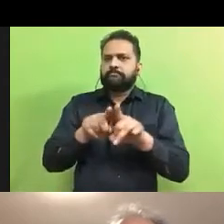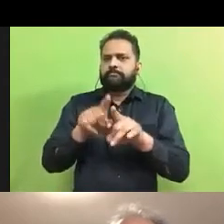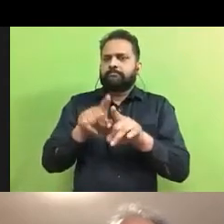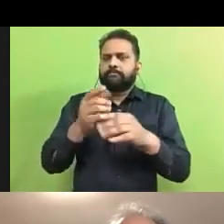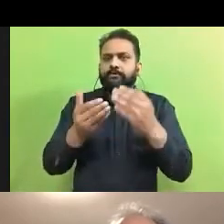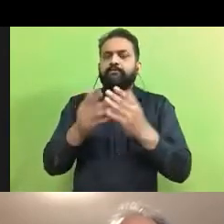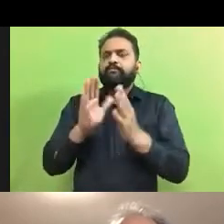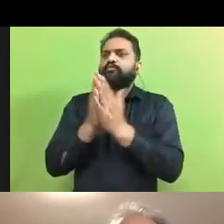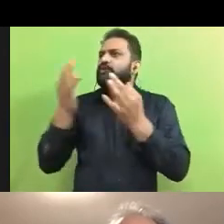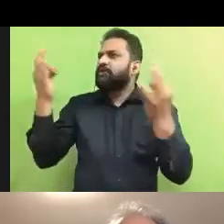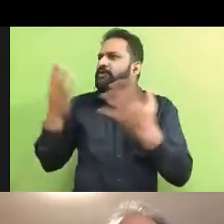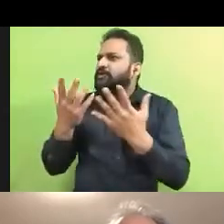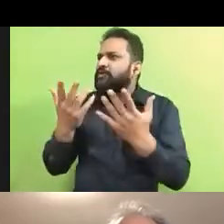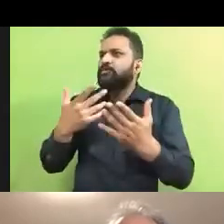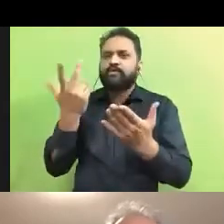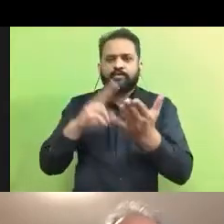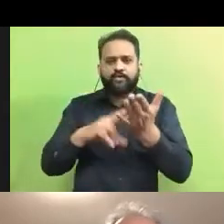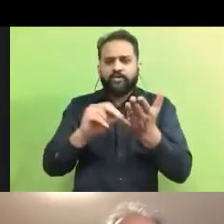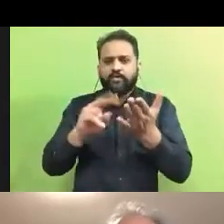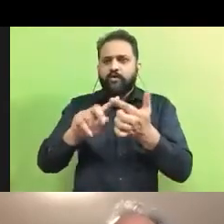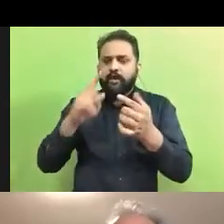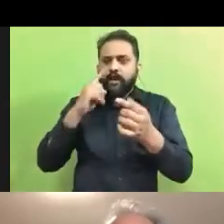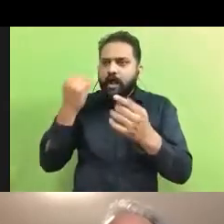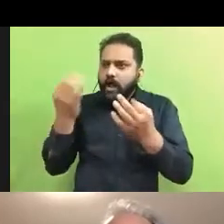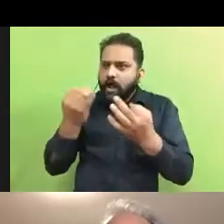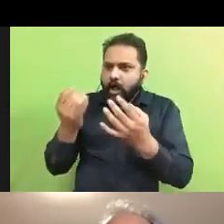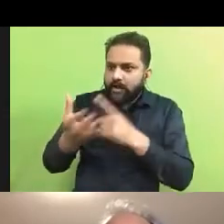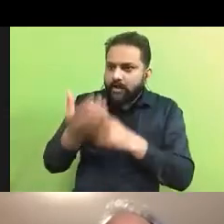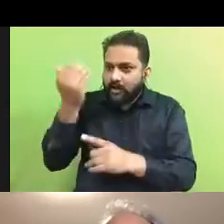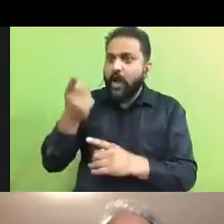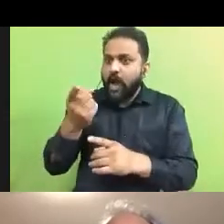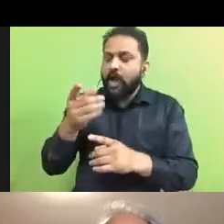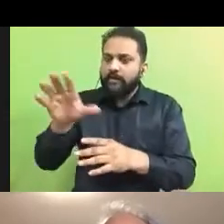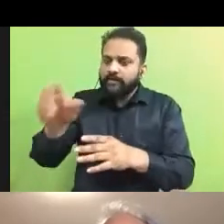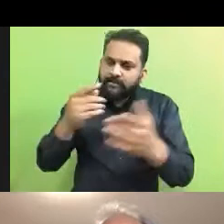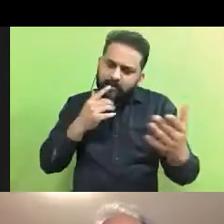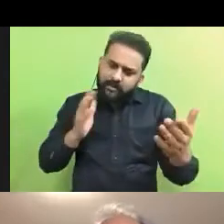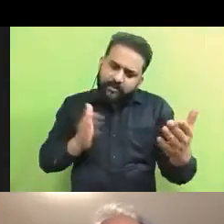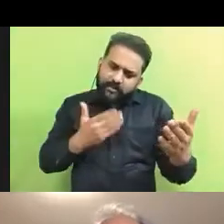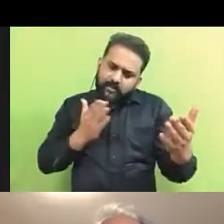novel you have found it you just want to flip it through the pages and you want to keep on reading